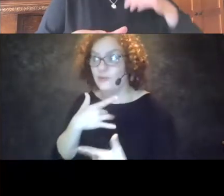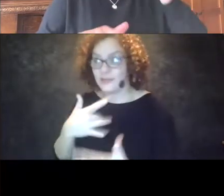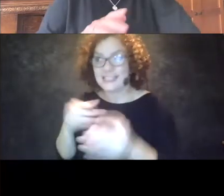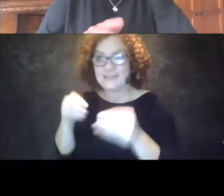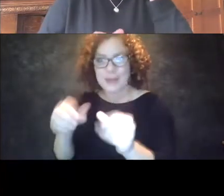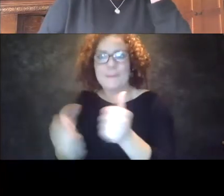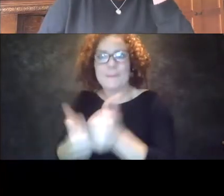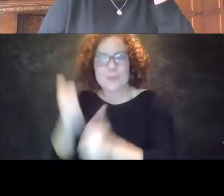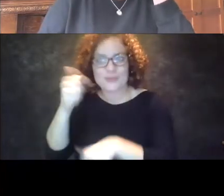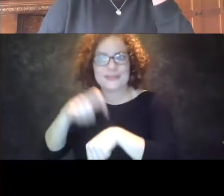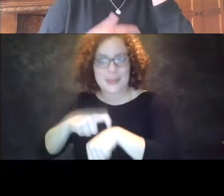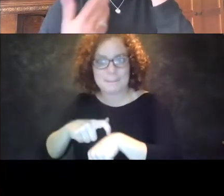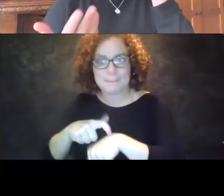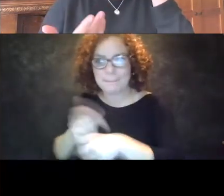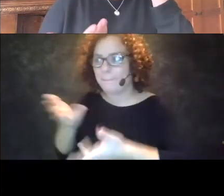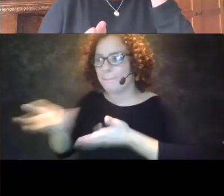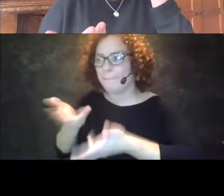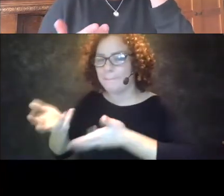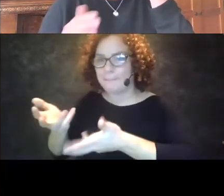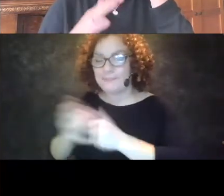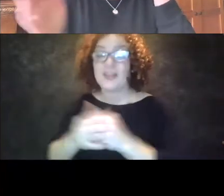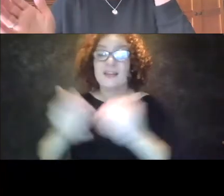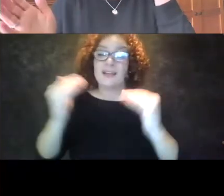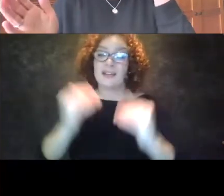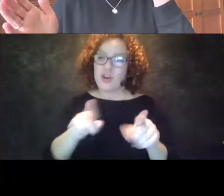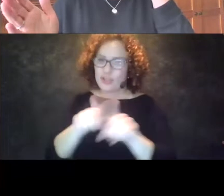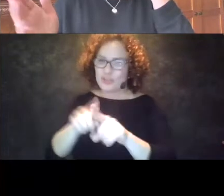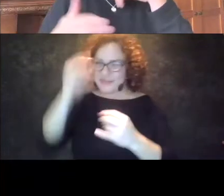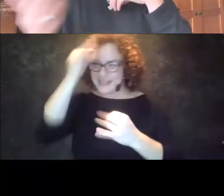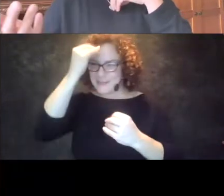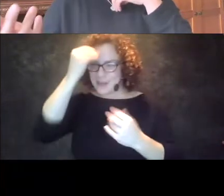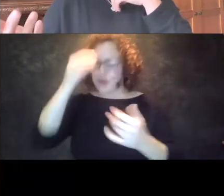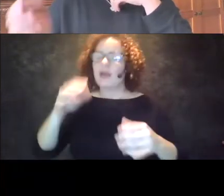should also think about what are common spaces within the school where other peers are and